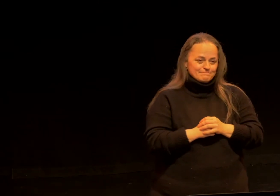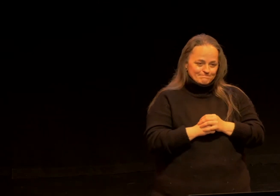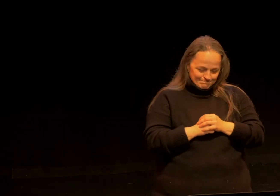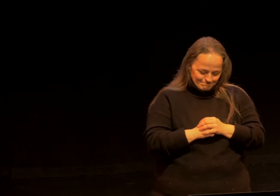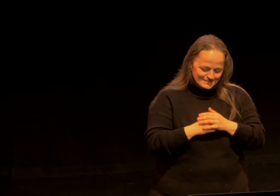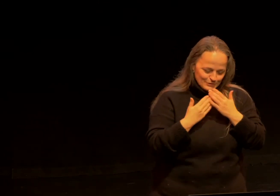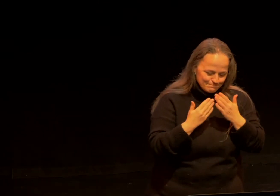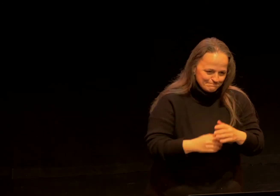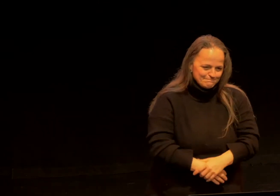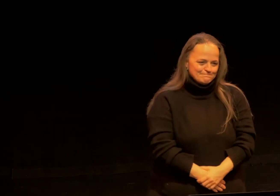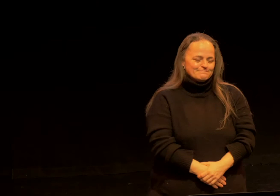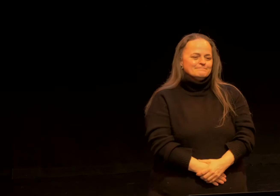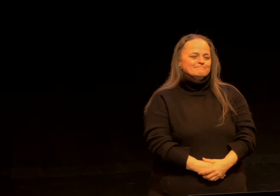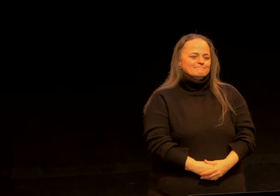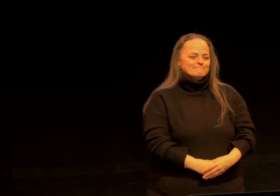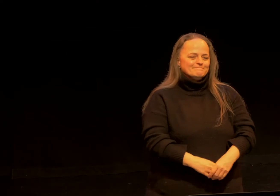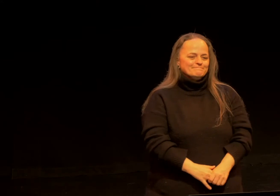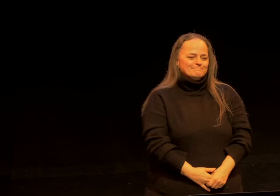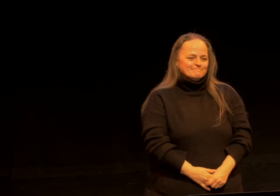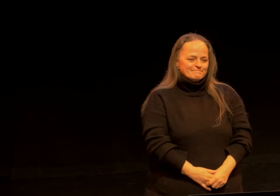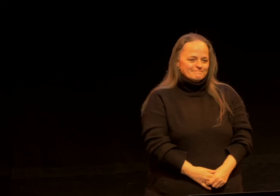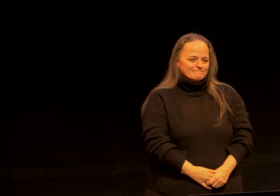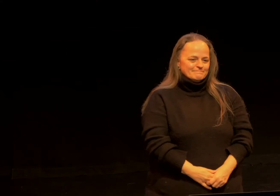Hopefully everybody agrees with that. And that's all I have to say, thank you.